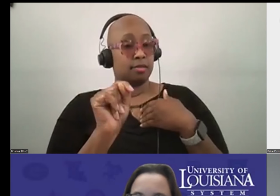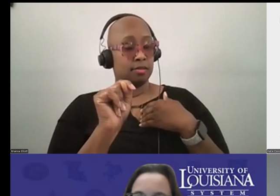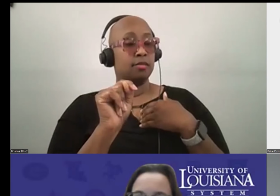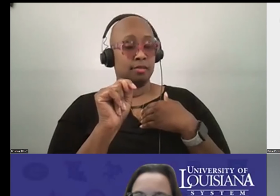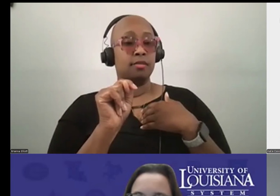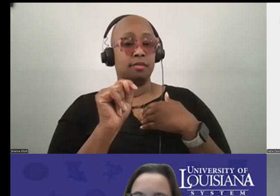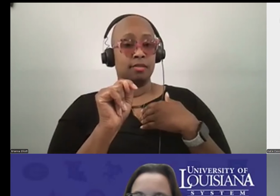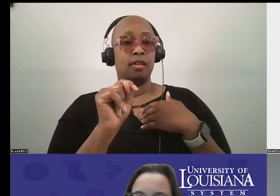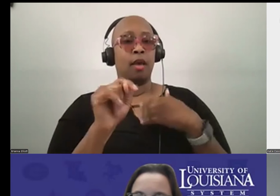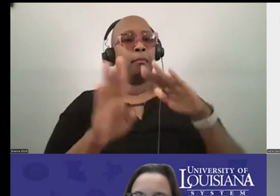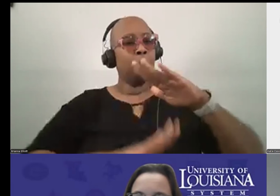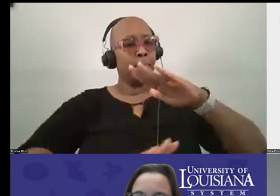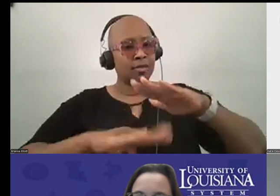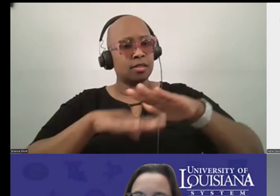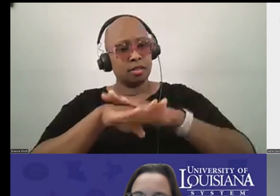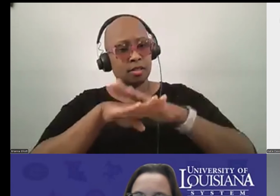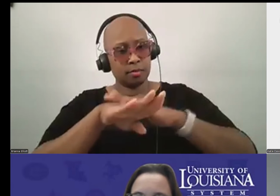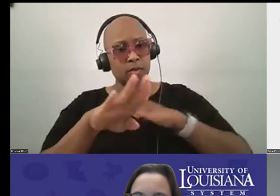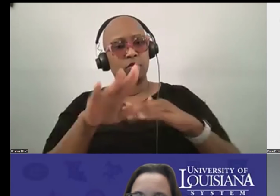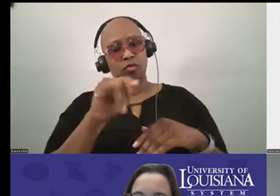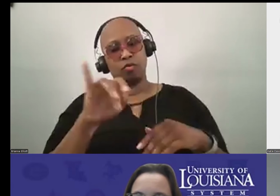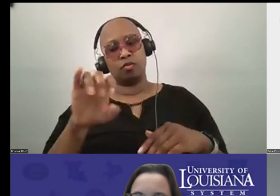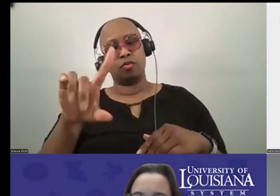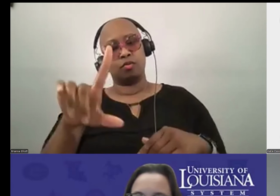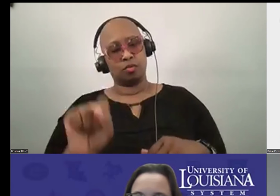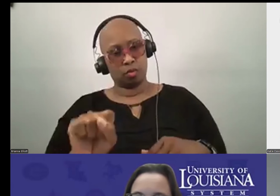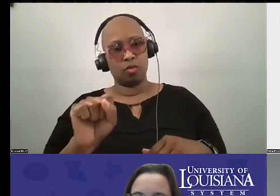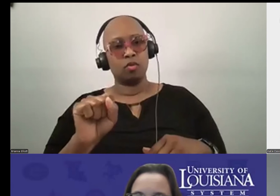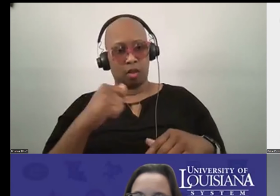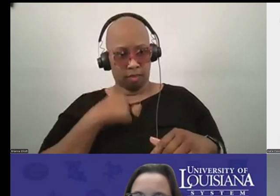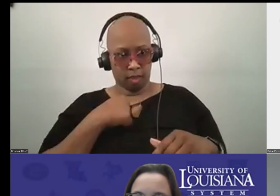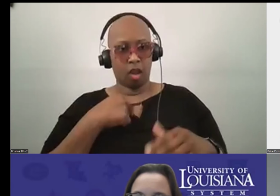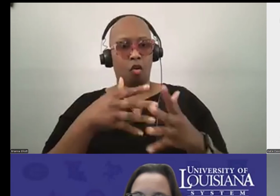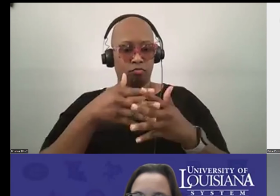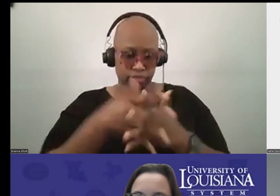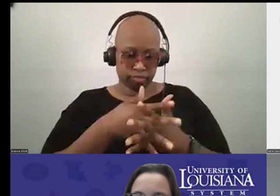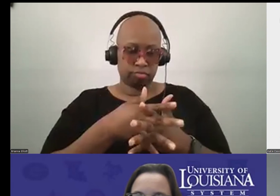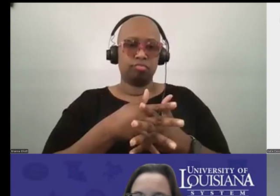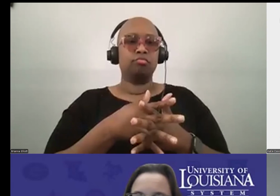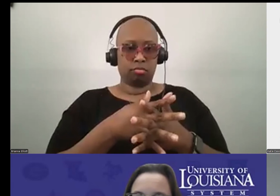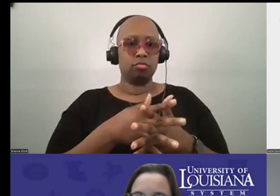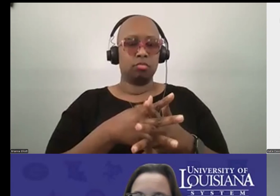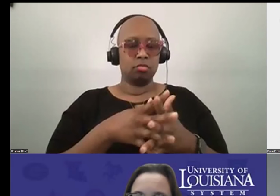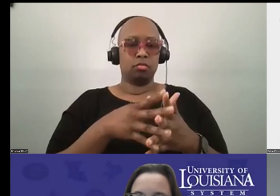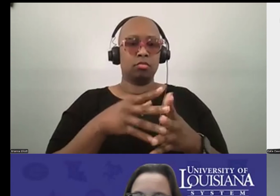basic accessibility tools. Those are built into Canva like they are with any other document or um